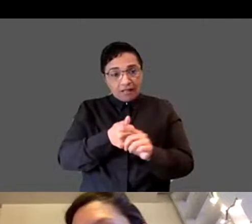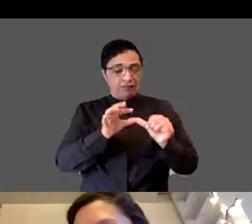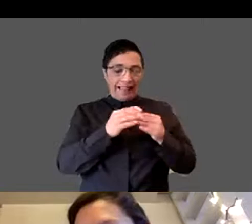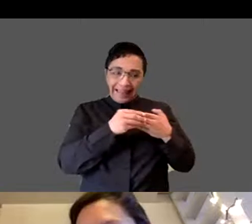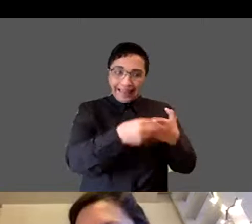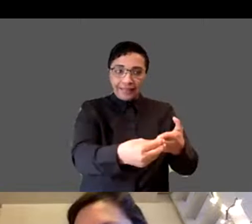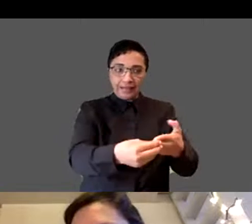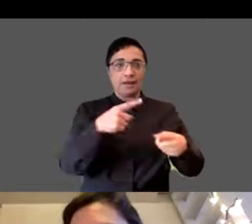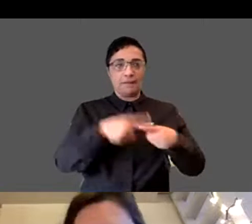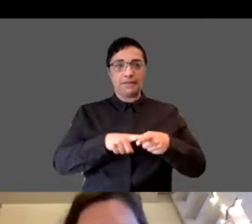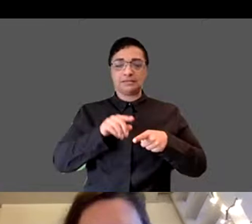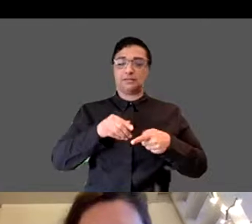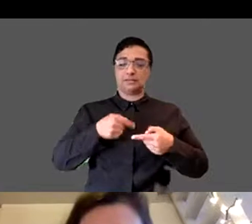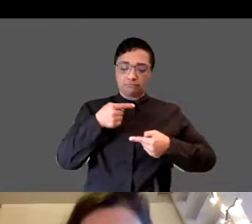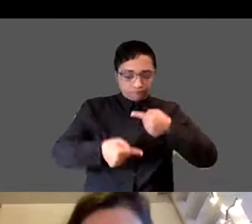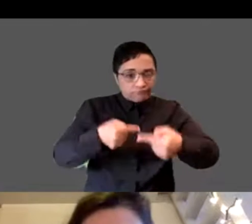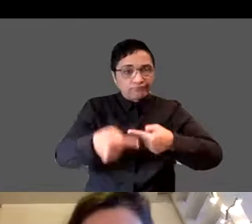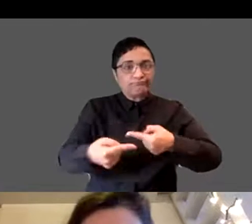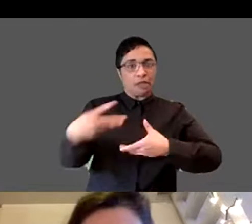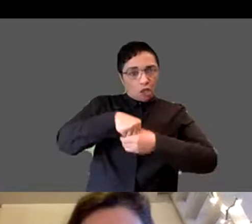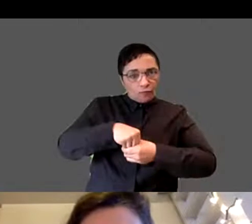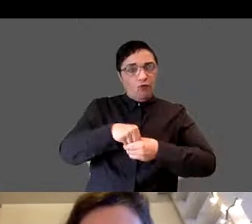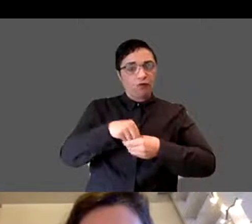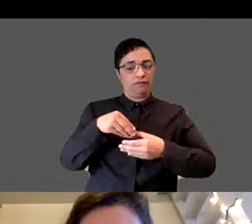steps of the data cycle is quite important.